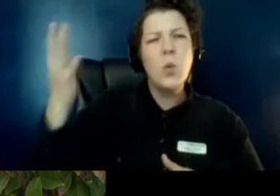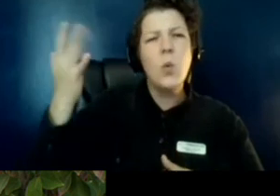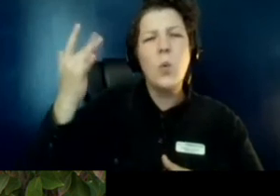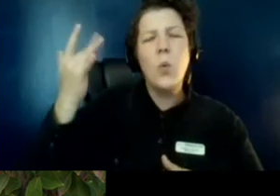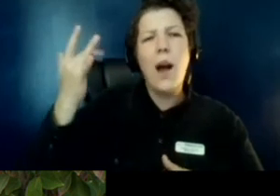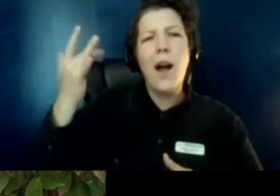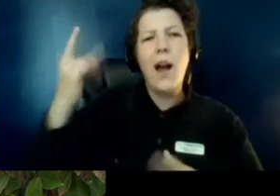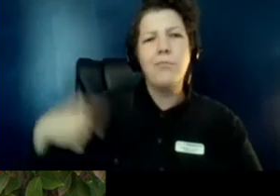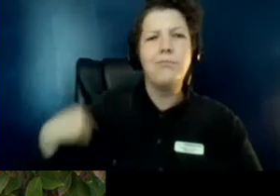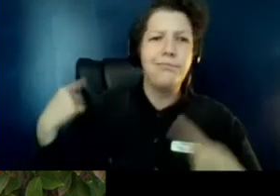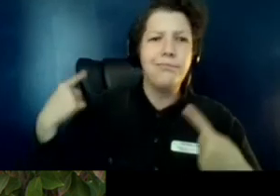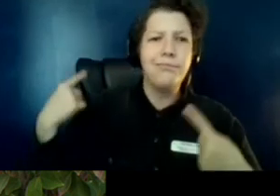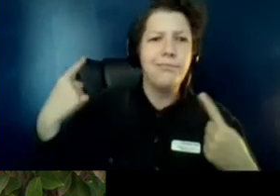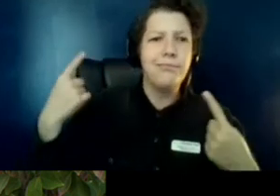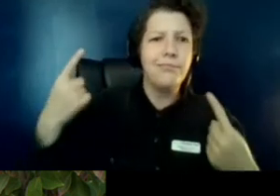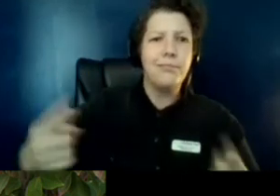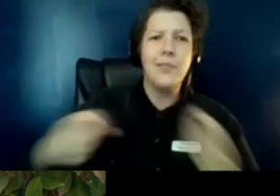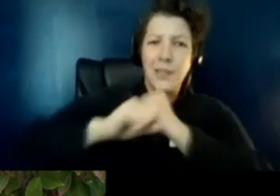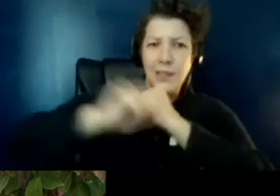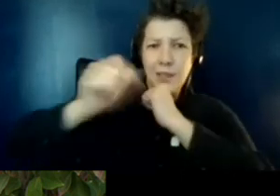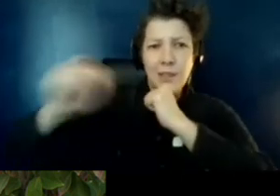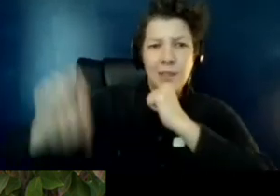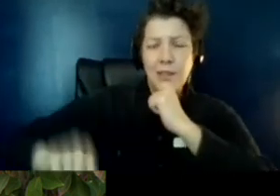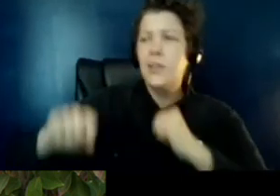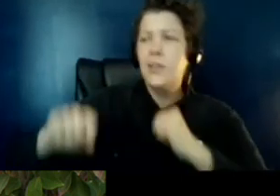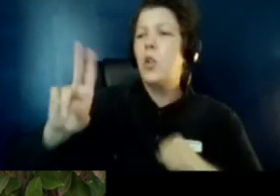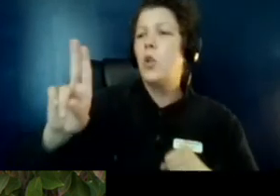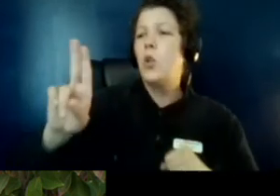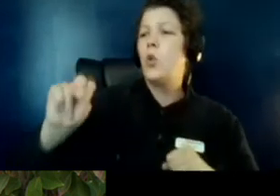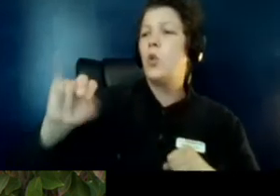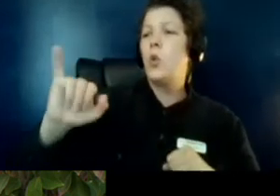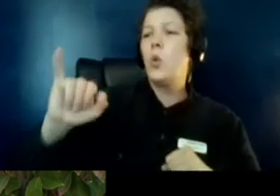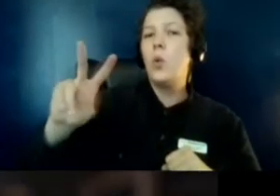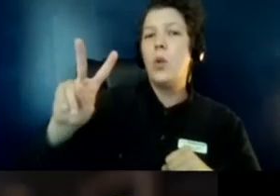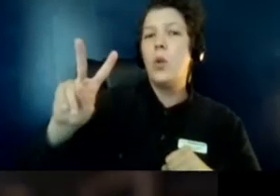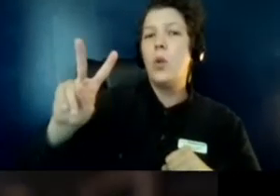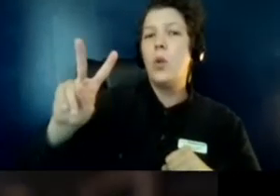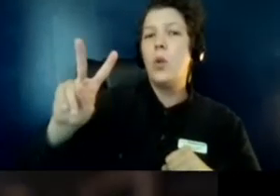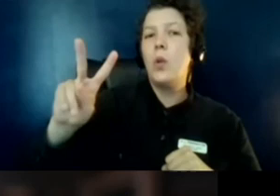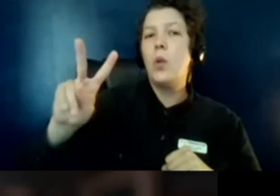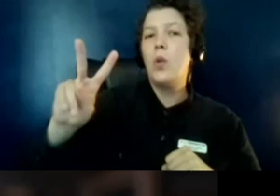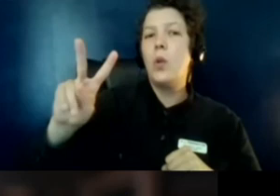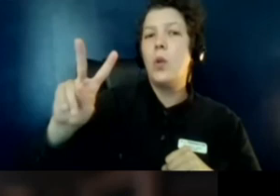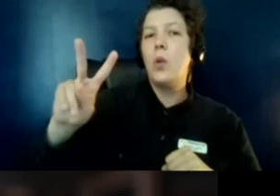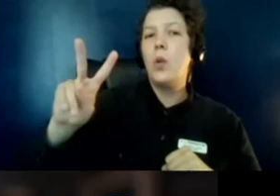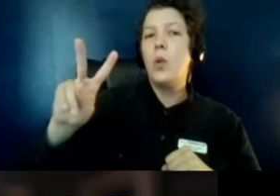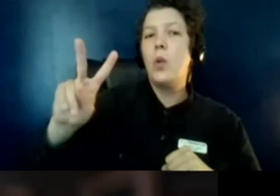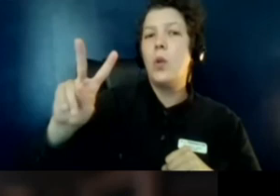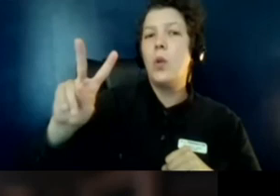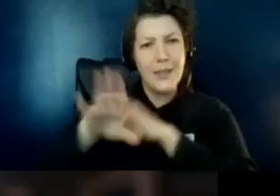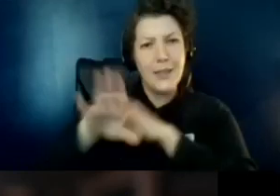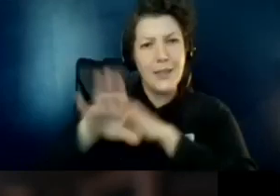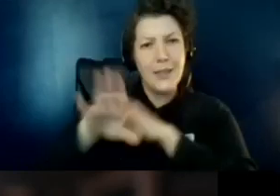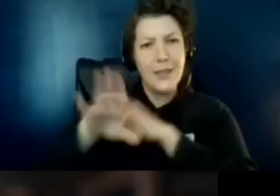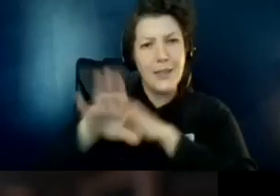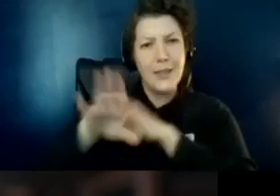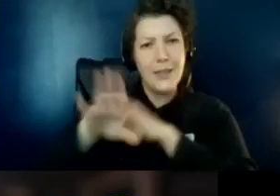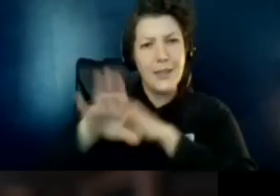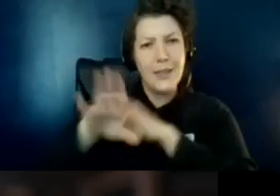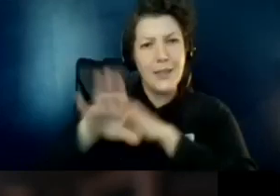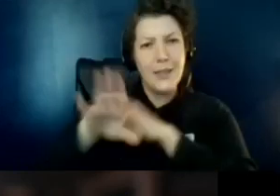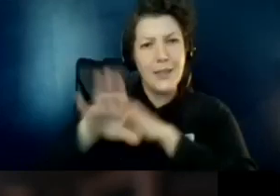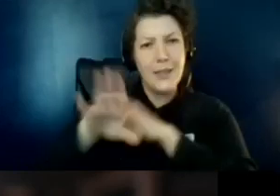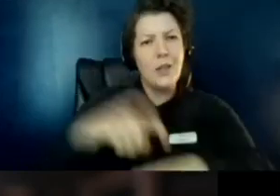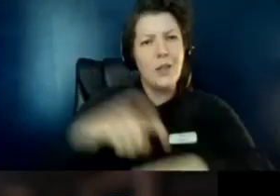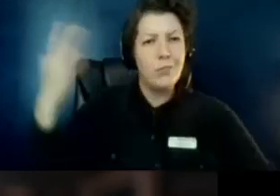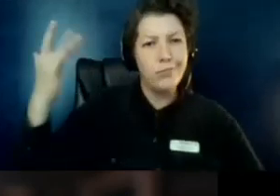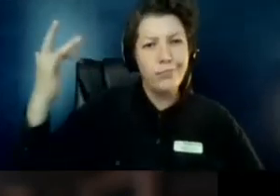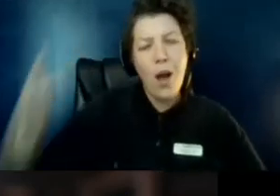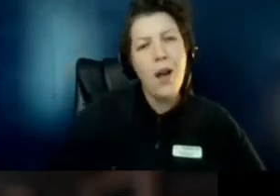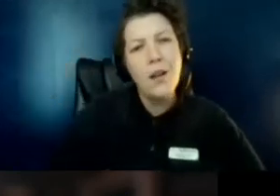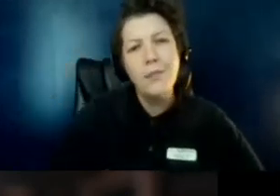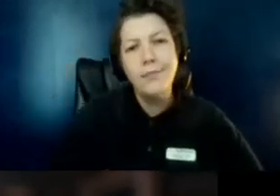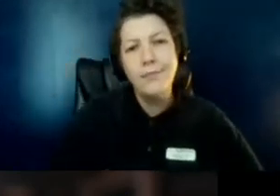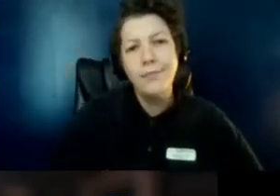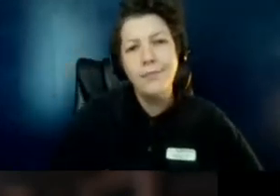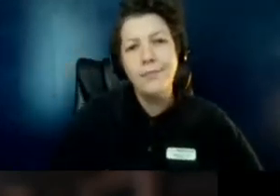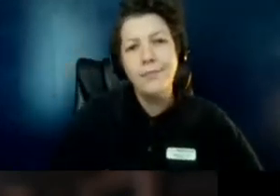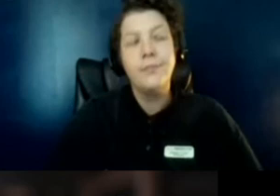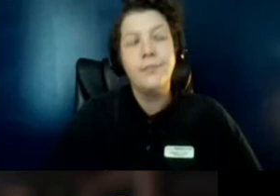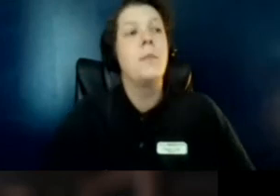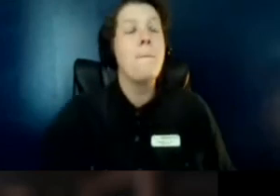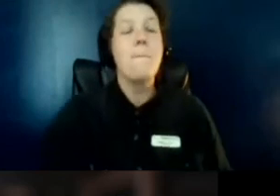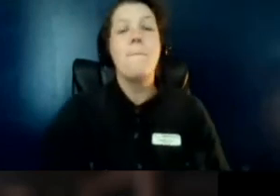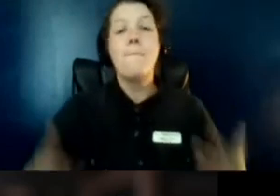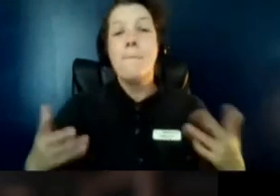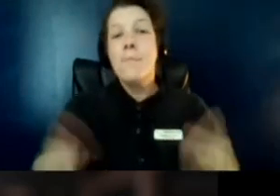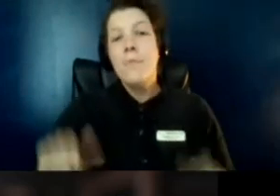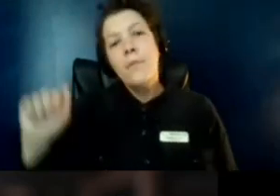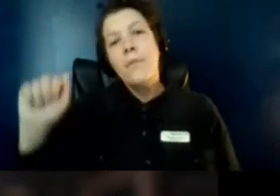accessibility to be addressed? >> The ADA is problematic on many different